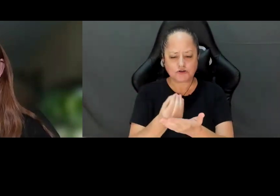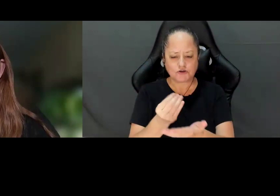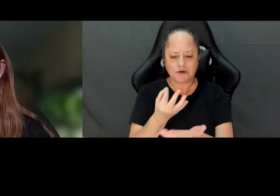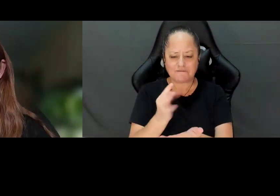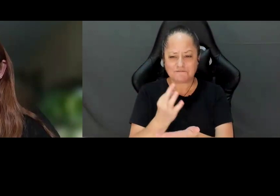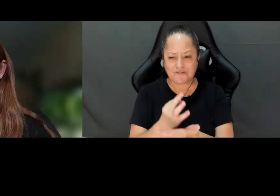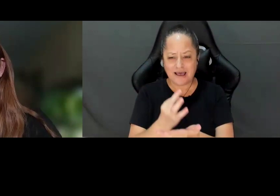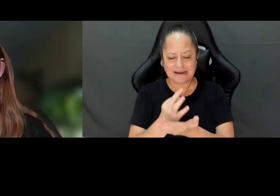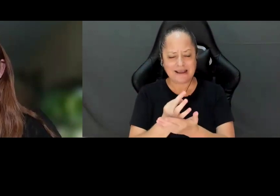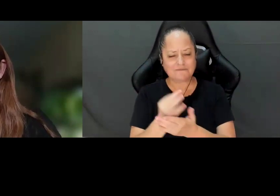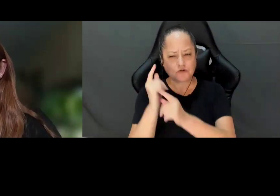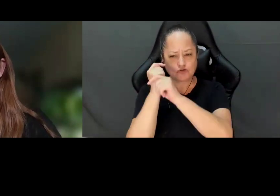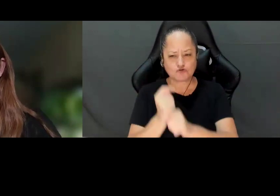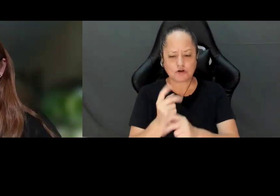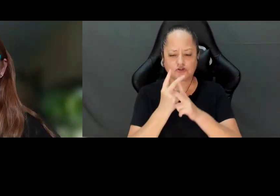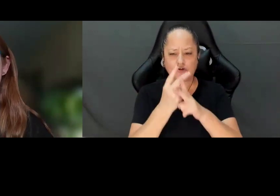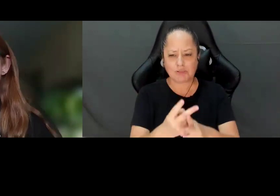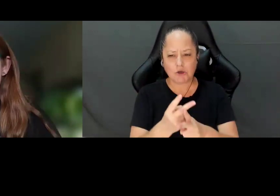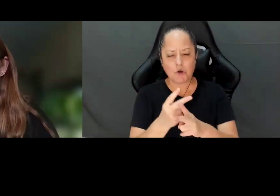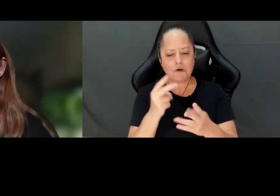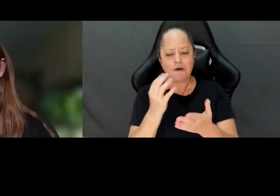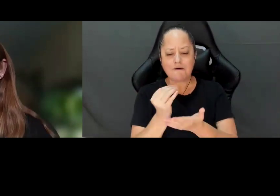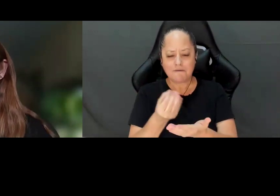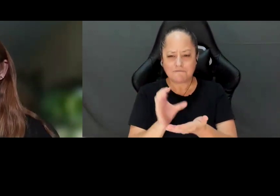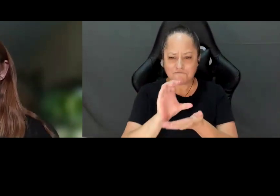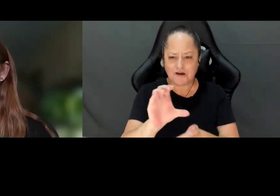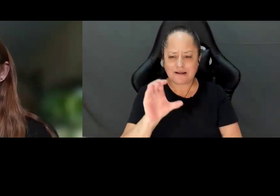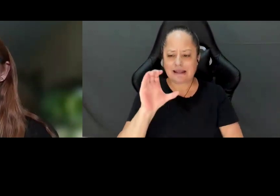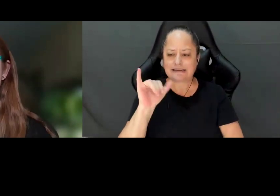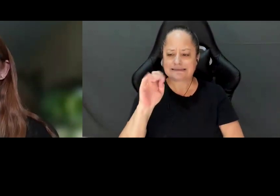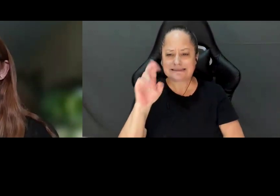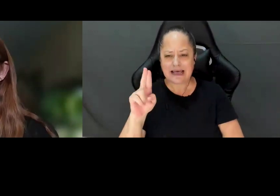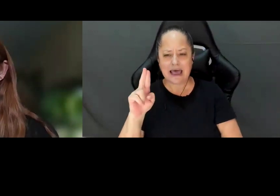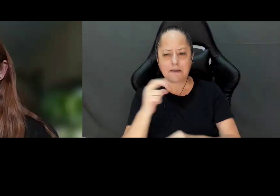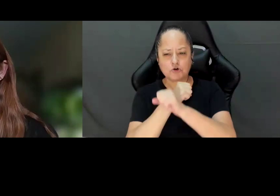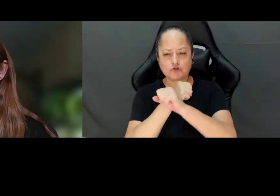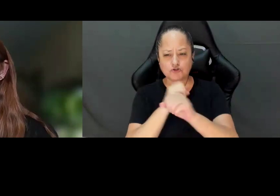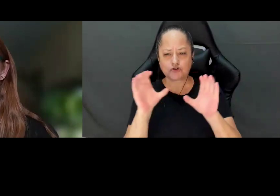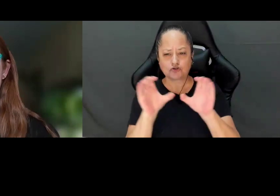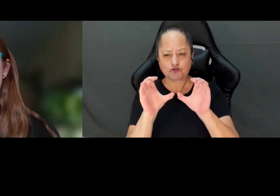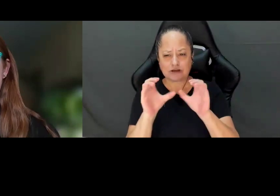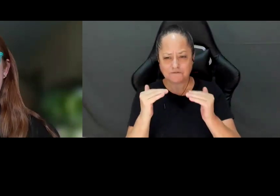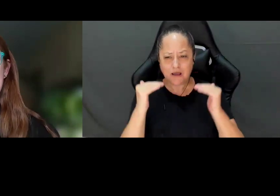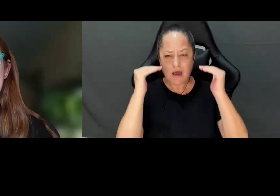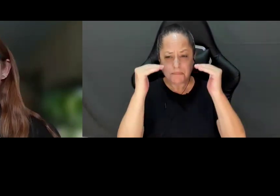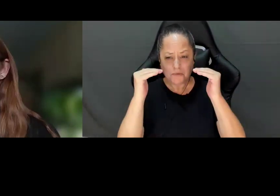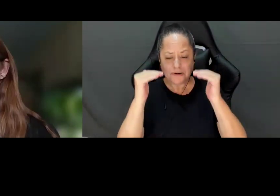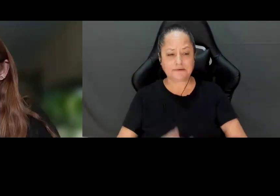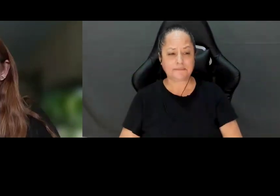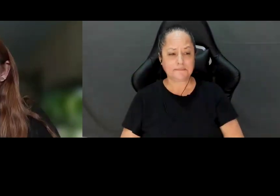loan products. We will fund things like cybersecurity certifications and upgrades.